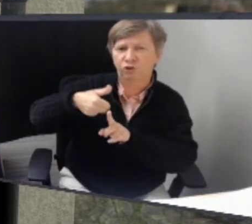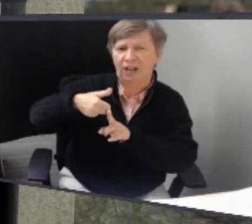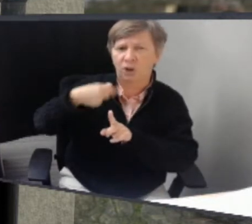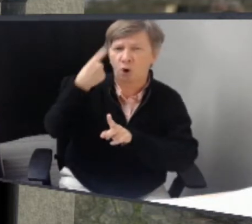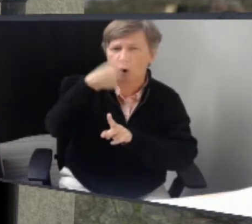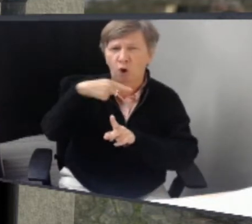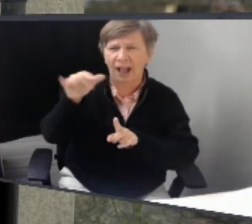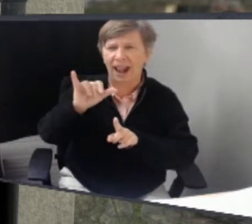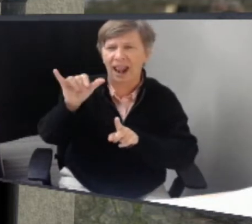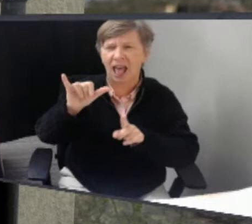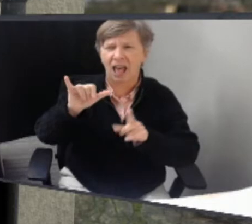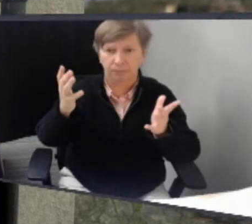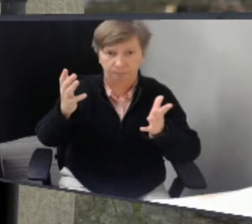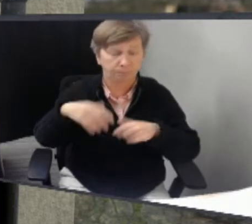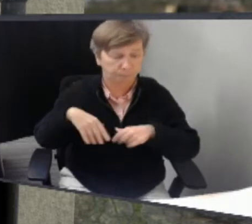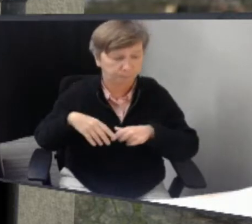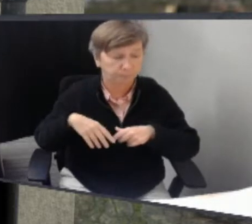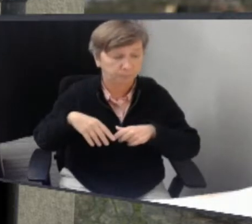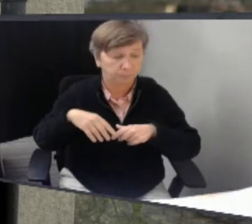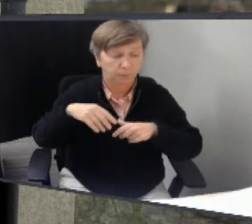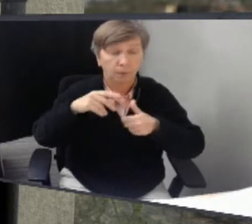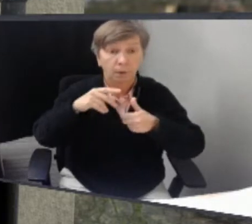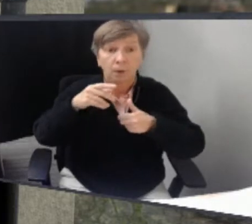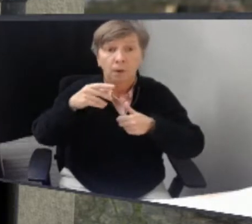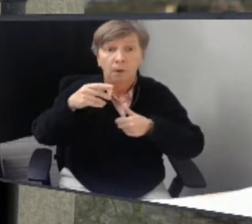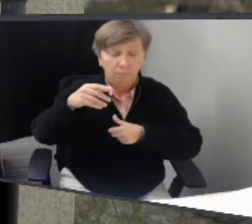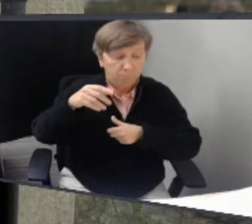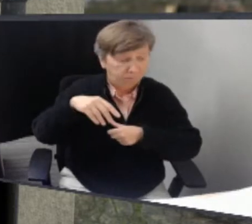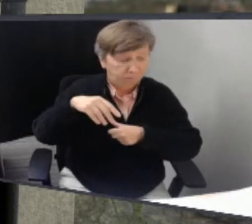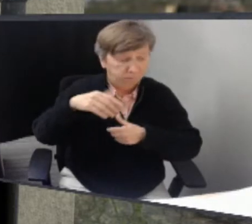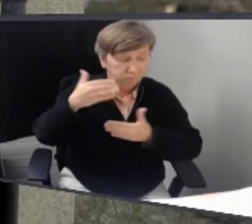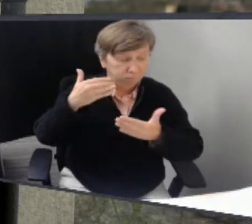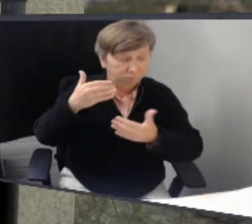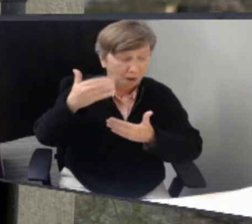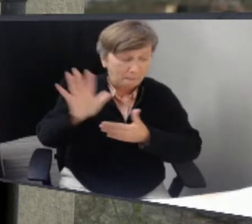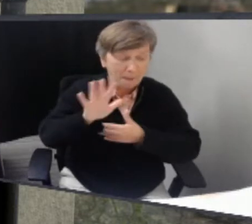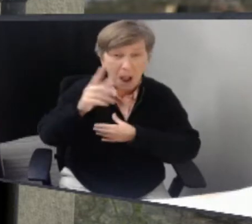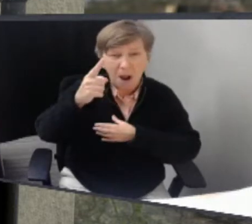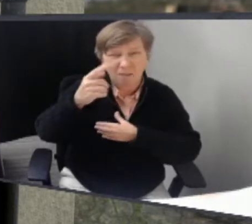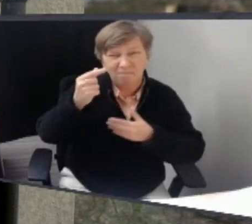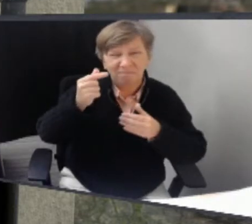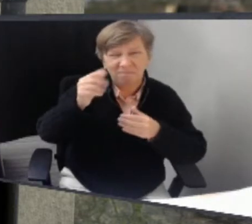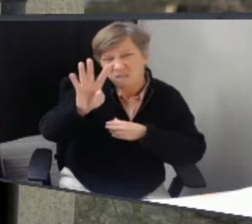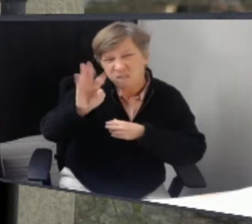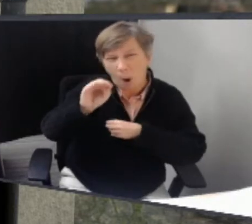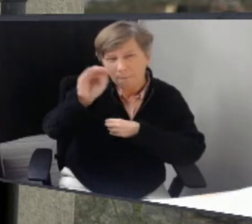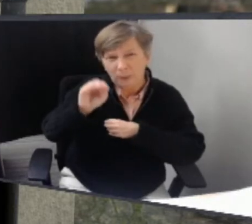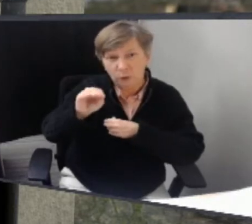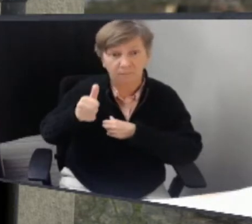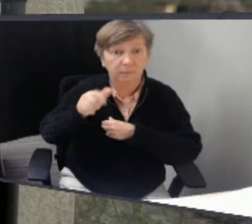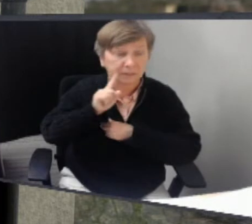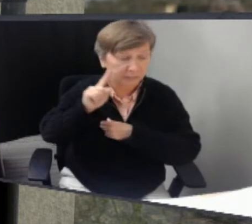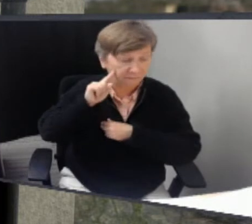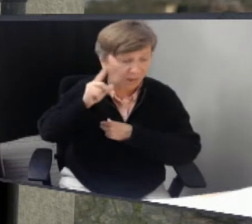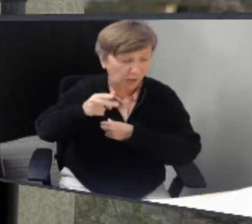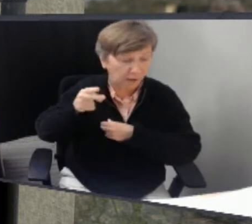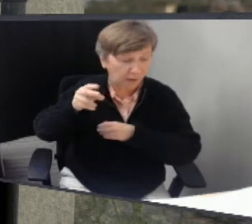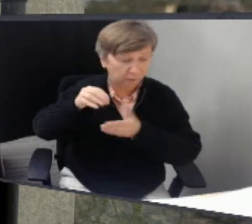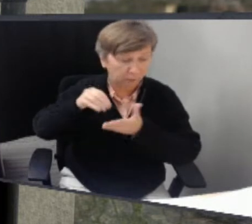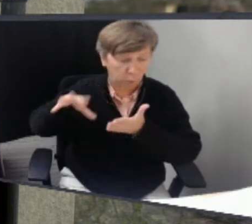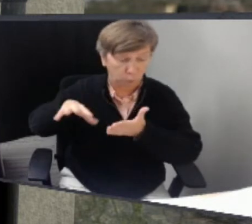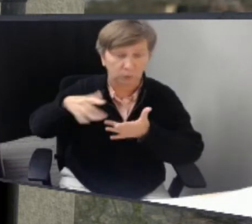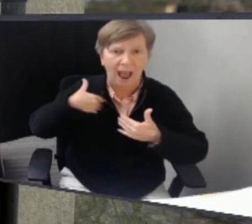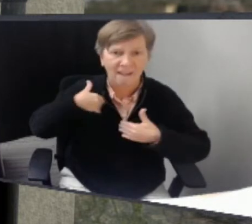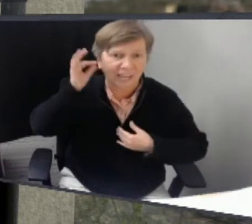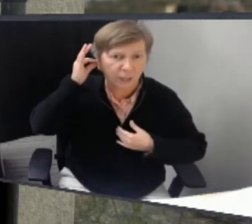idea of the population itself, who are the deaf students that we have on campus. About 40% of the